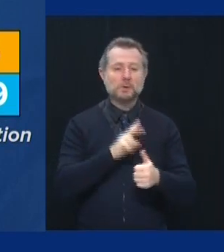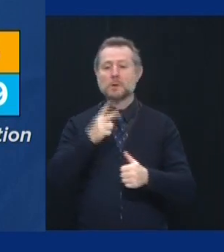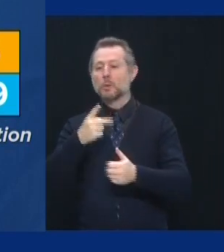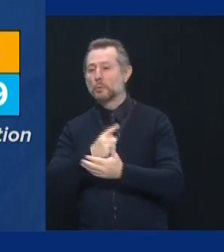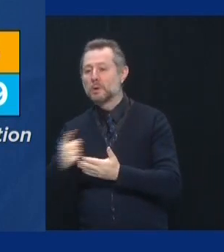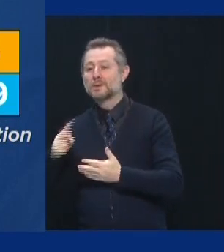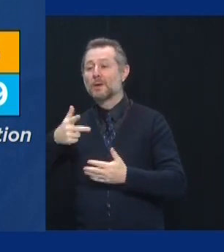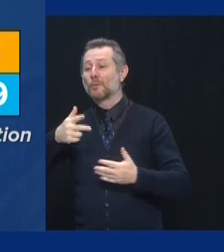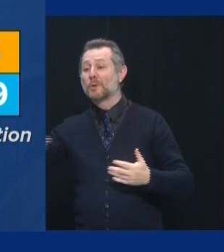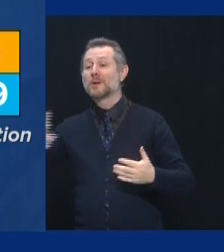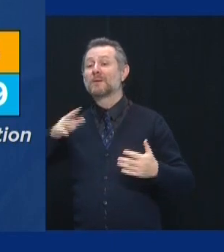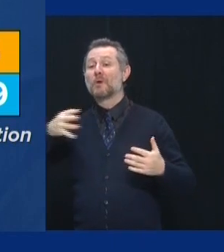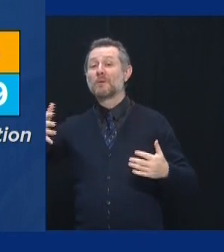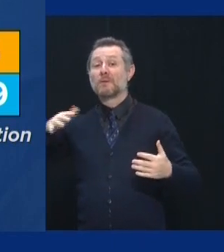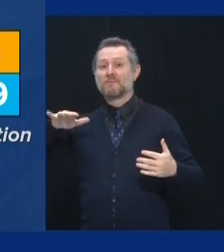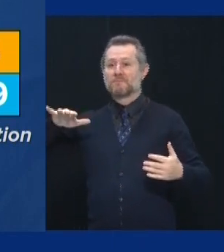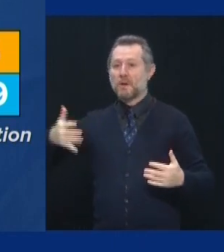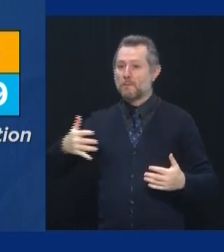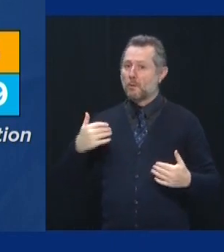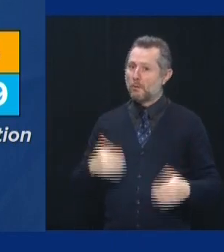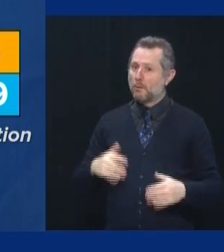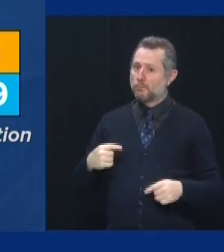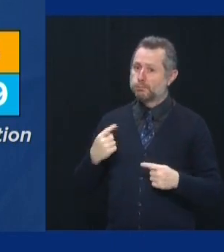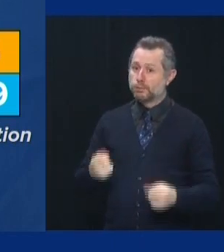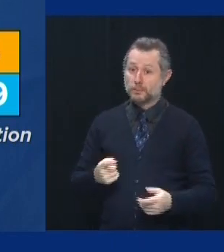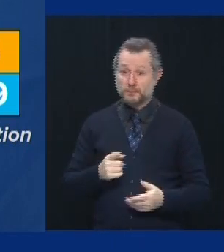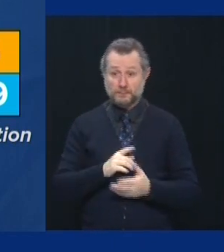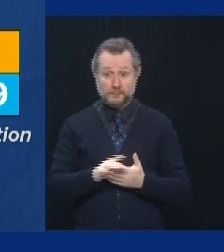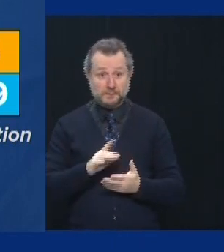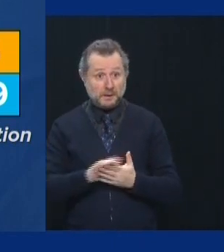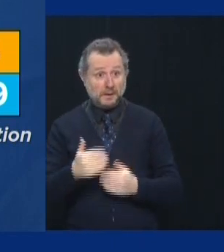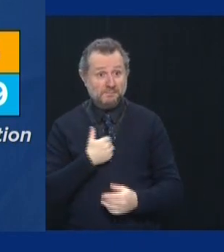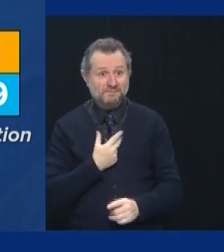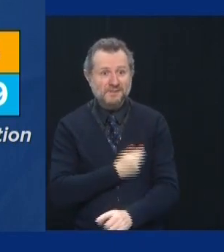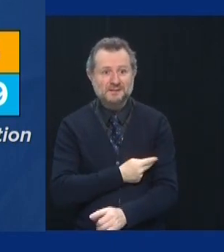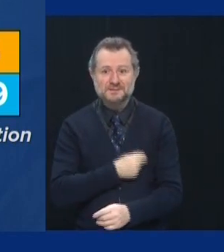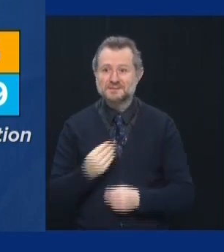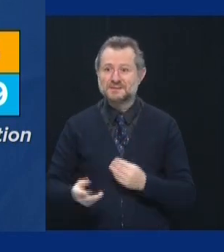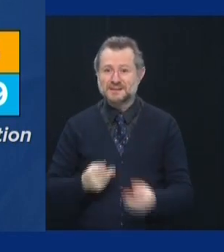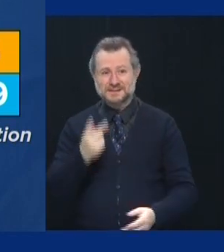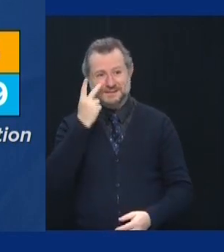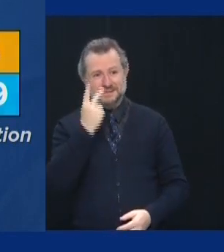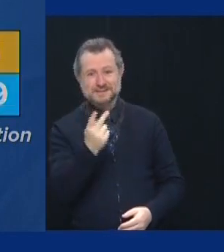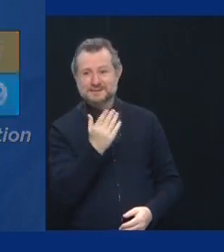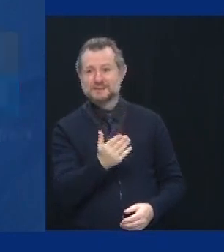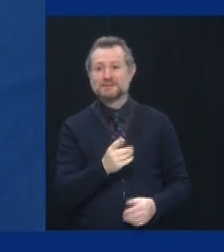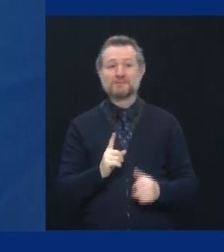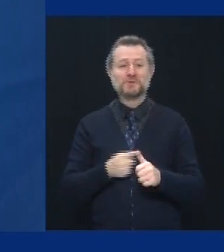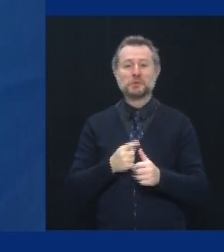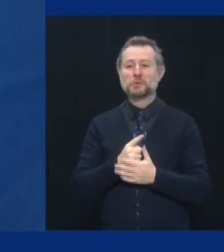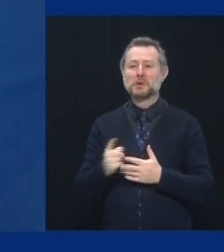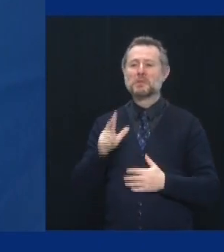UNDERSTAND THAT. BUT LIFE ISN'T EASY. YOU SEE WEEK ONE, TWO, THREE,